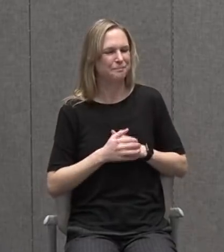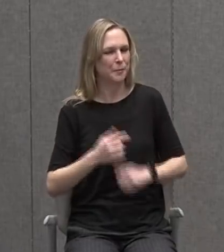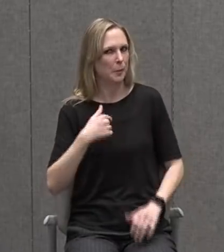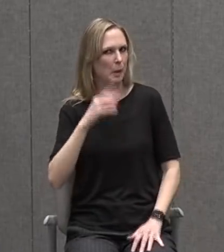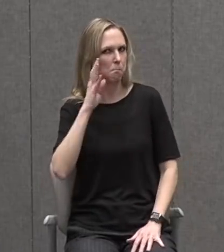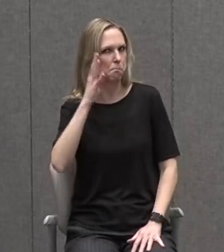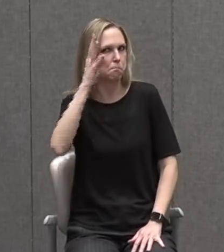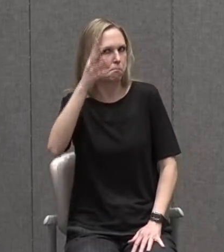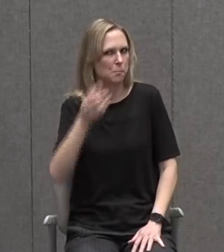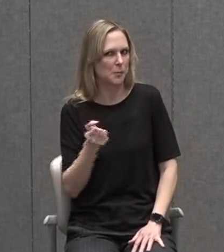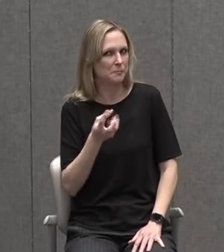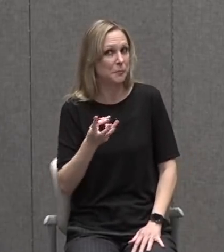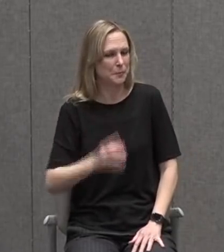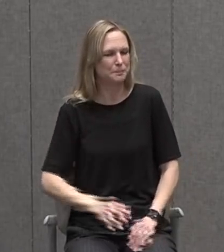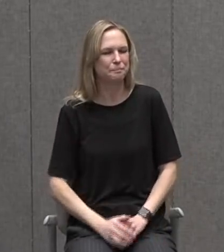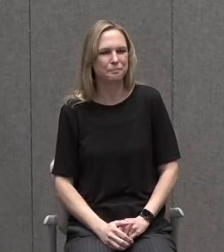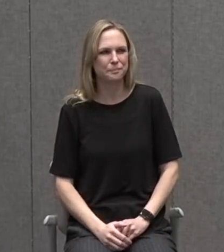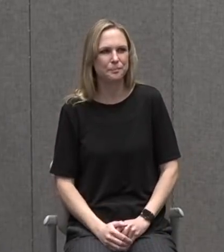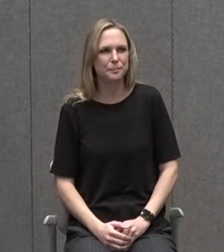because I was thinking I'm gonna come over here.